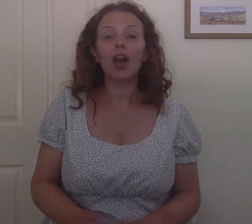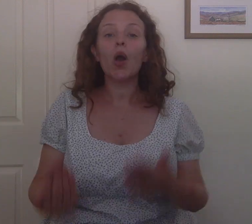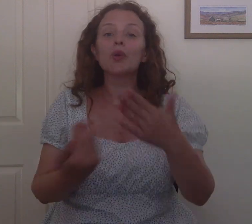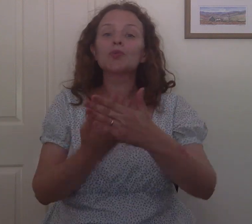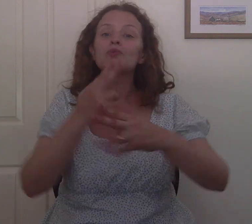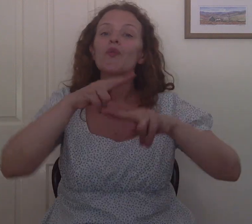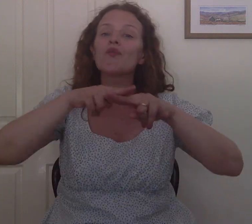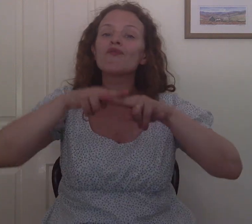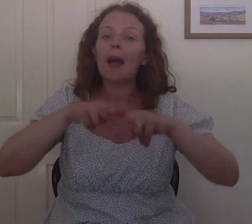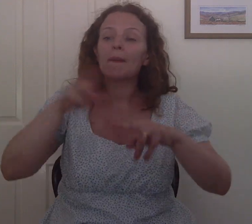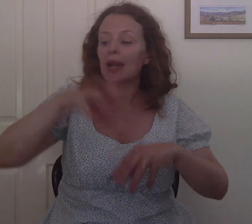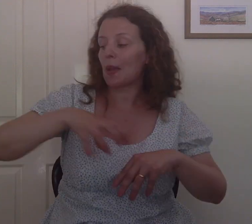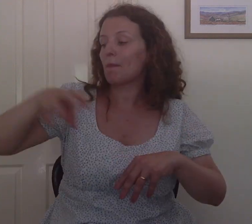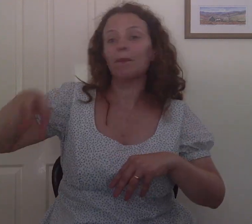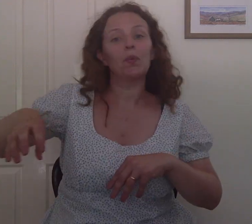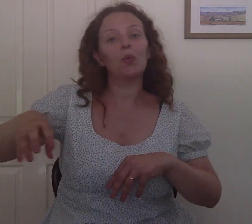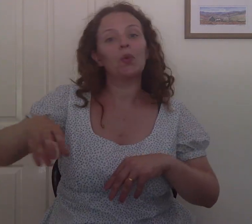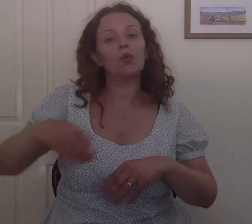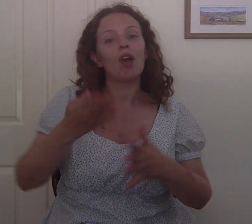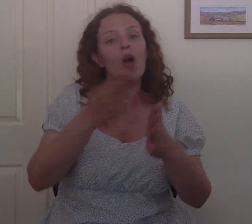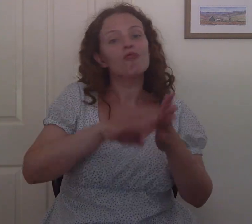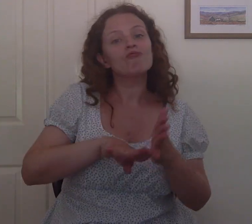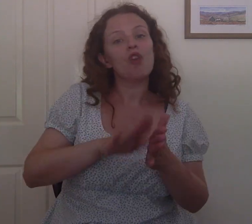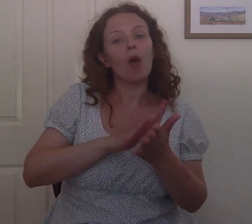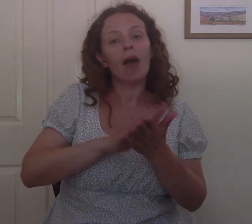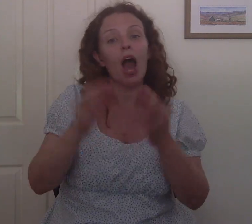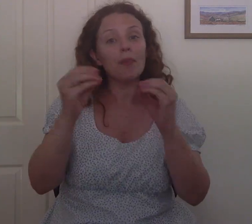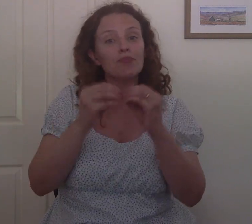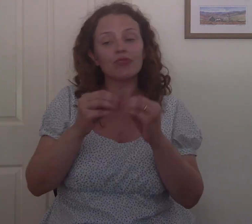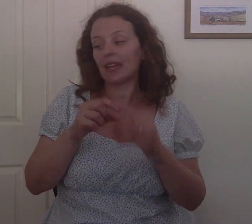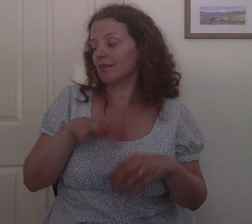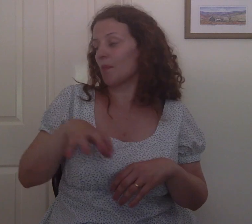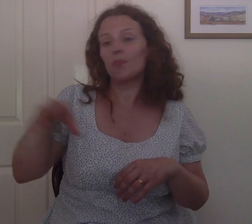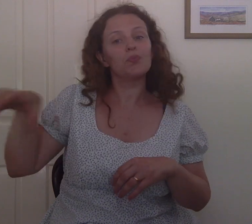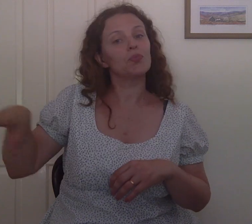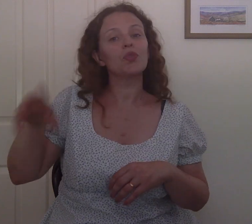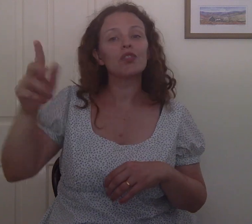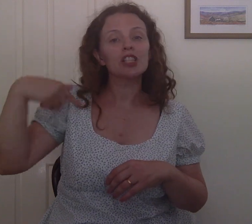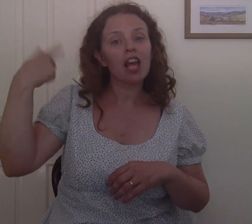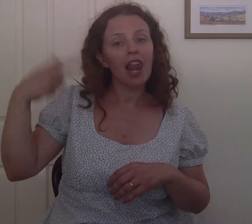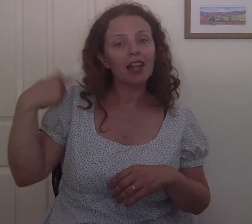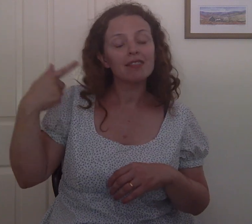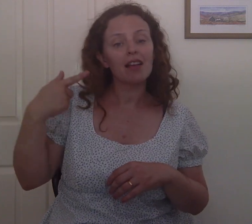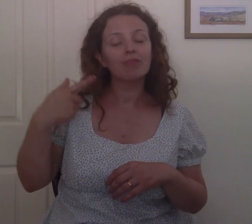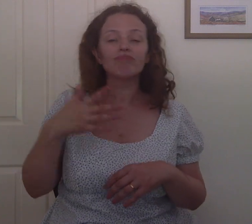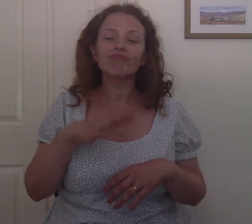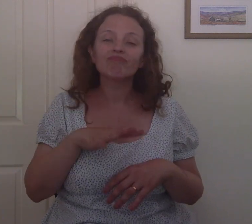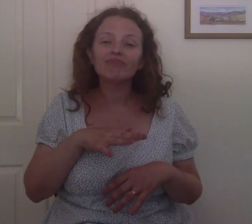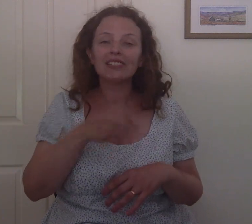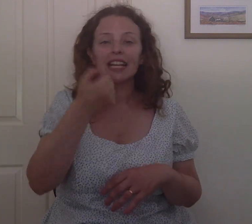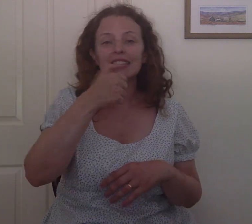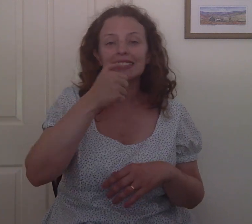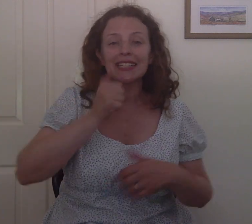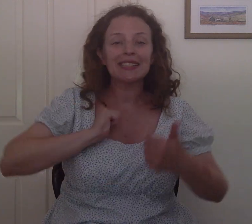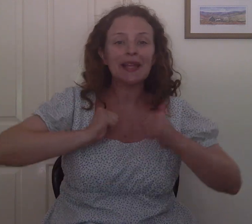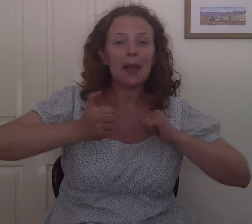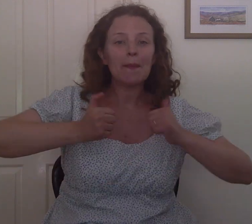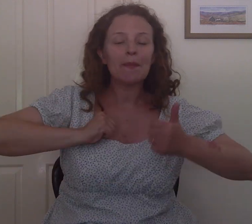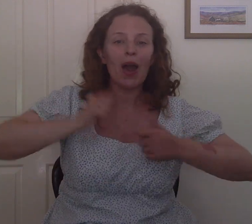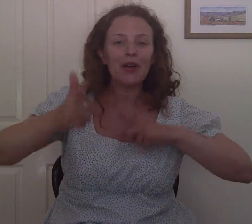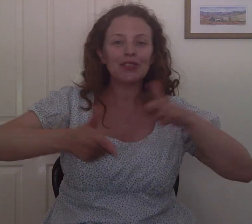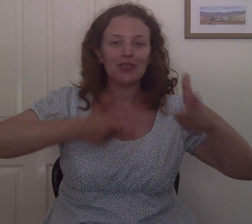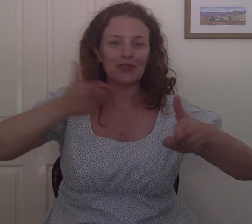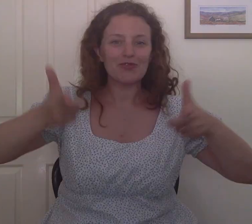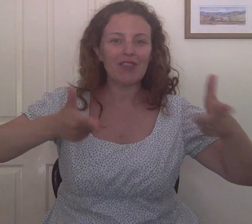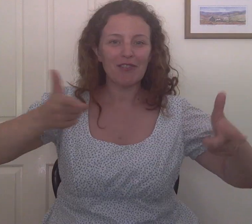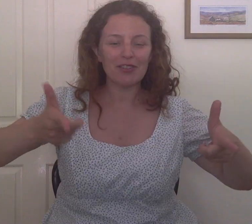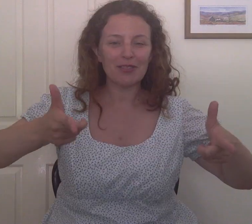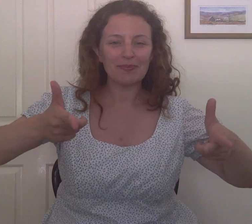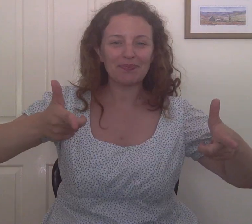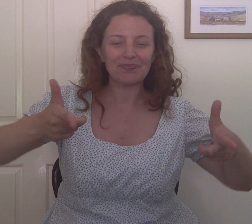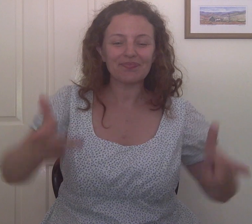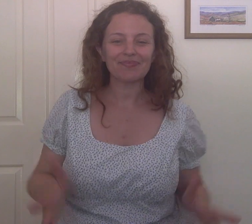The new family moved from Highbury to London around 16 miles away.